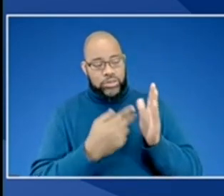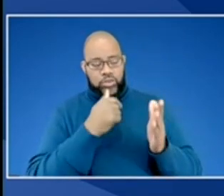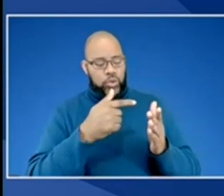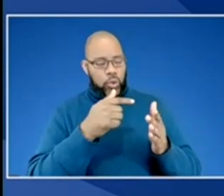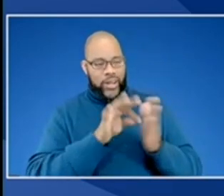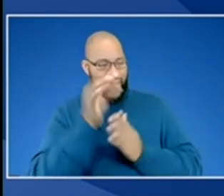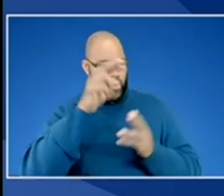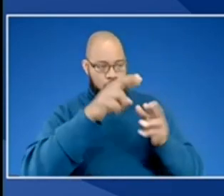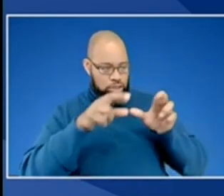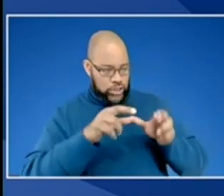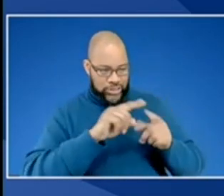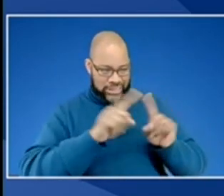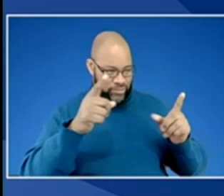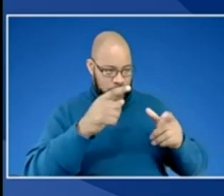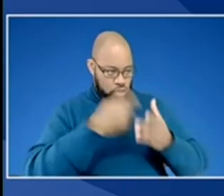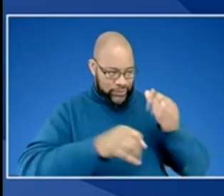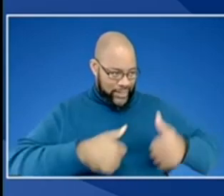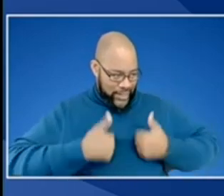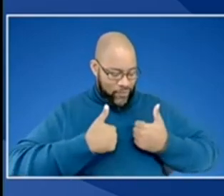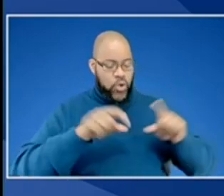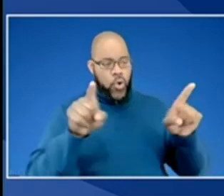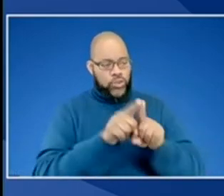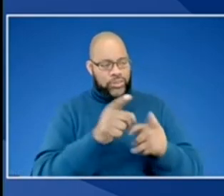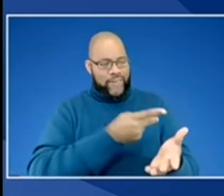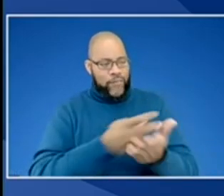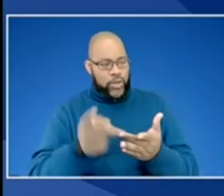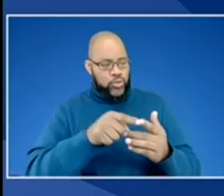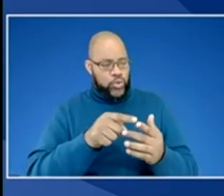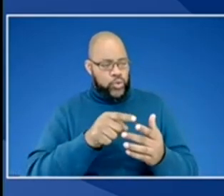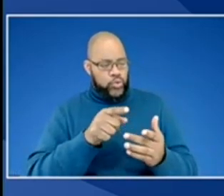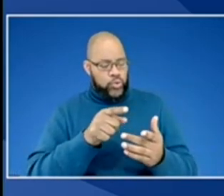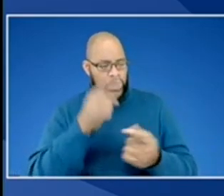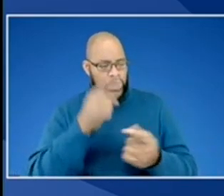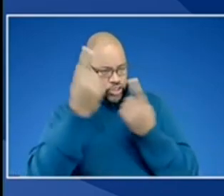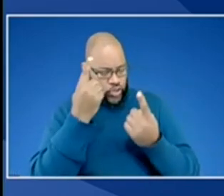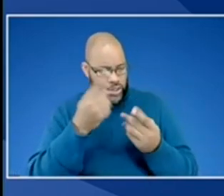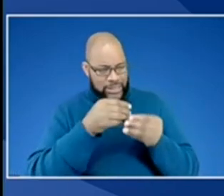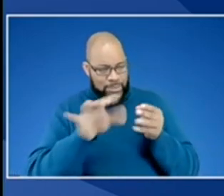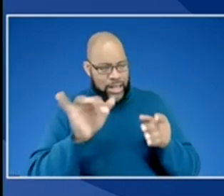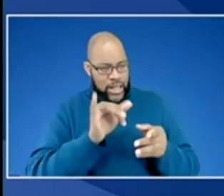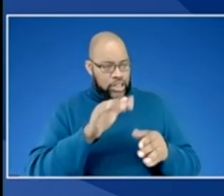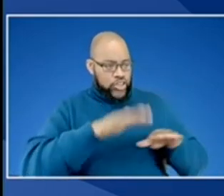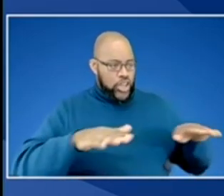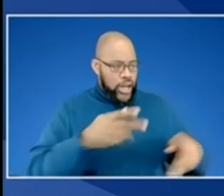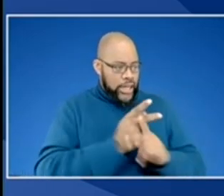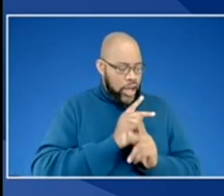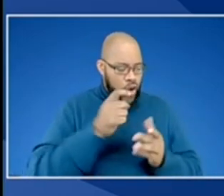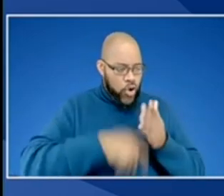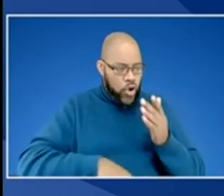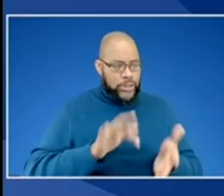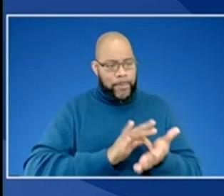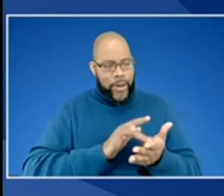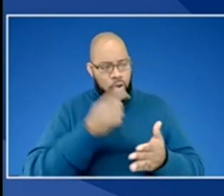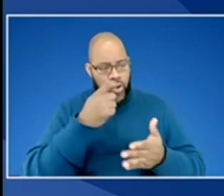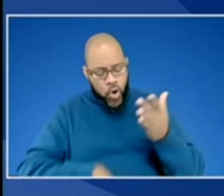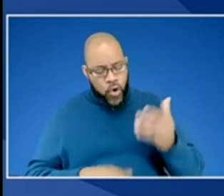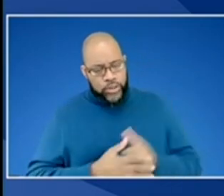cost of living. In addition, they fail to account for expenses like childcare costs, medical costs, etcetera that can vary